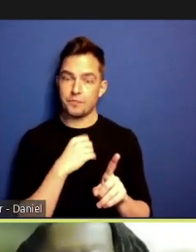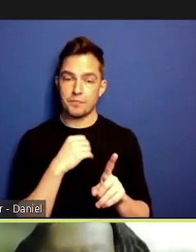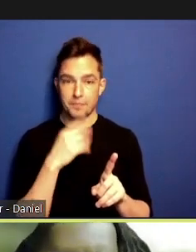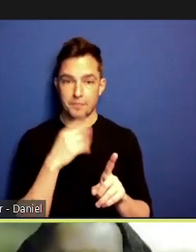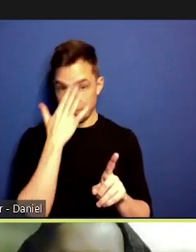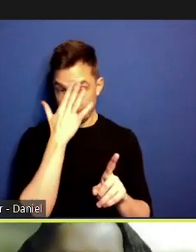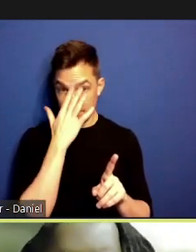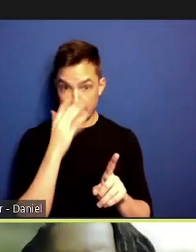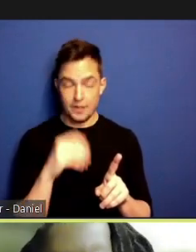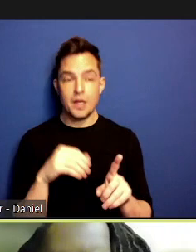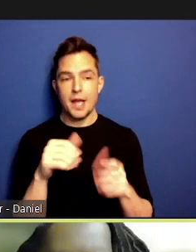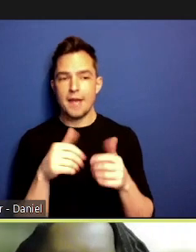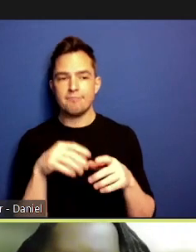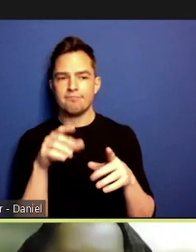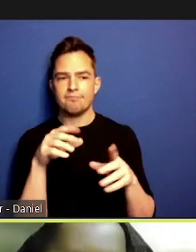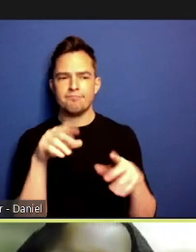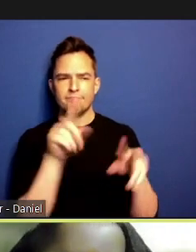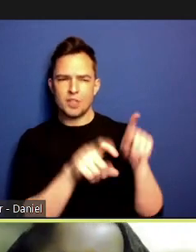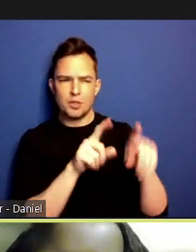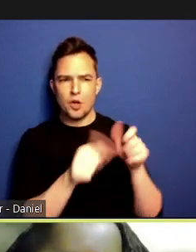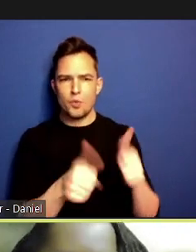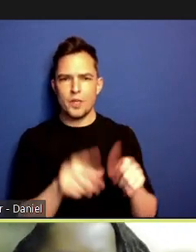which lens this cop is using to make these assessments.